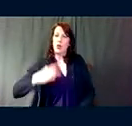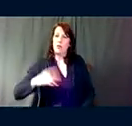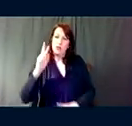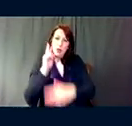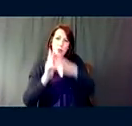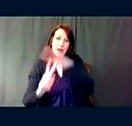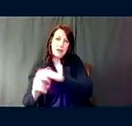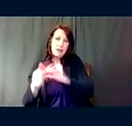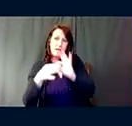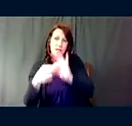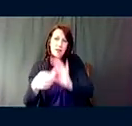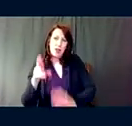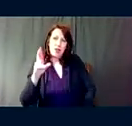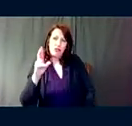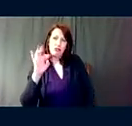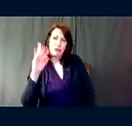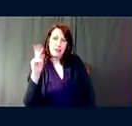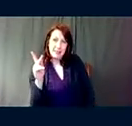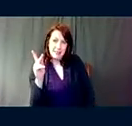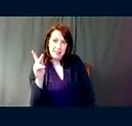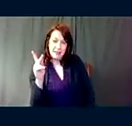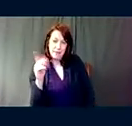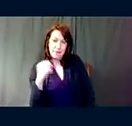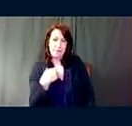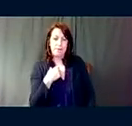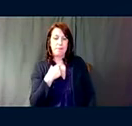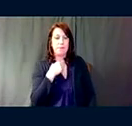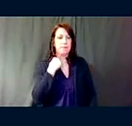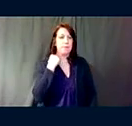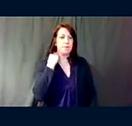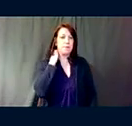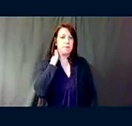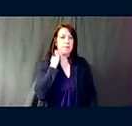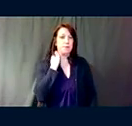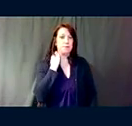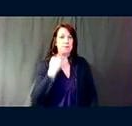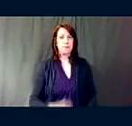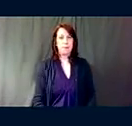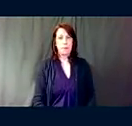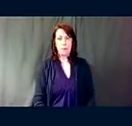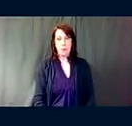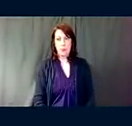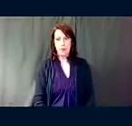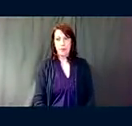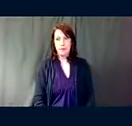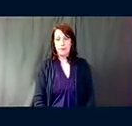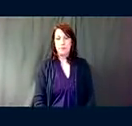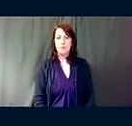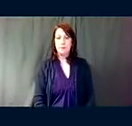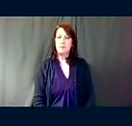THAT USEFUL AS A PREDICTOR OF RISK. NEXT SLIDE PLEASE.